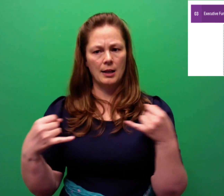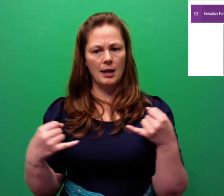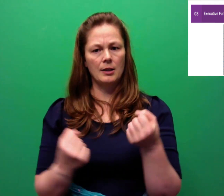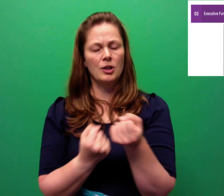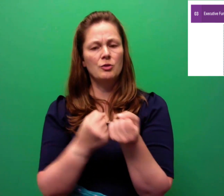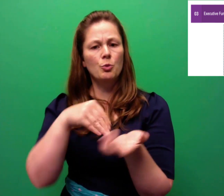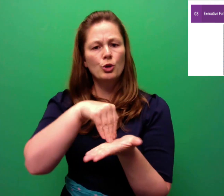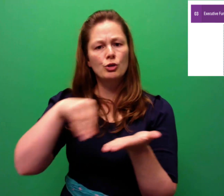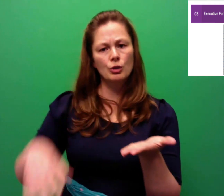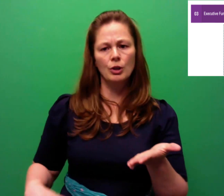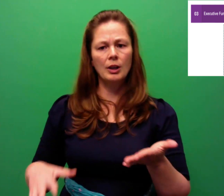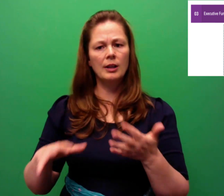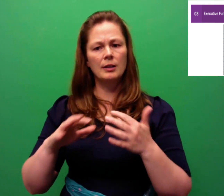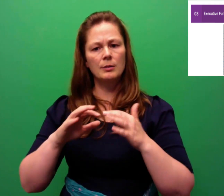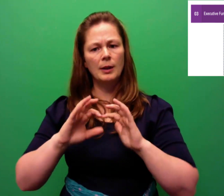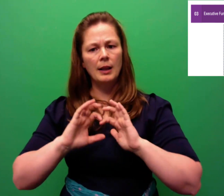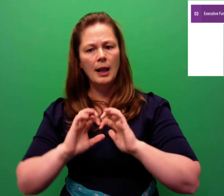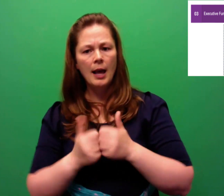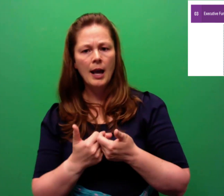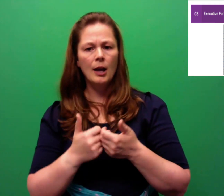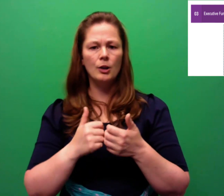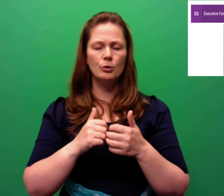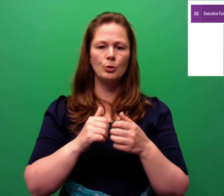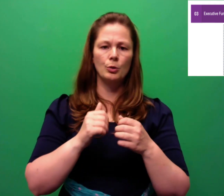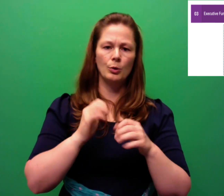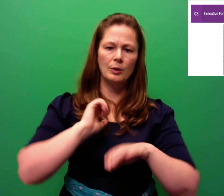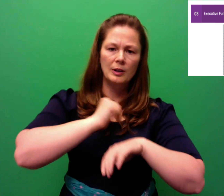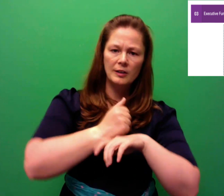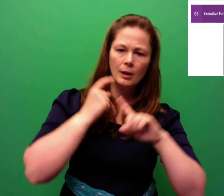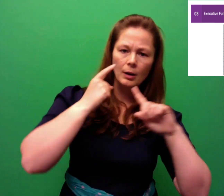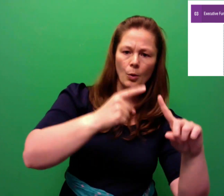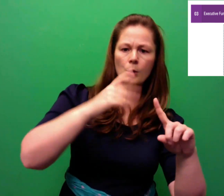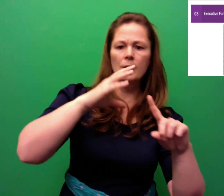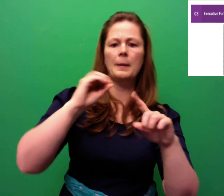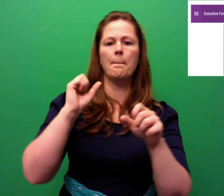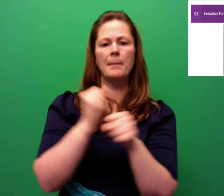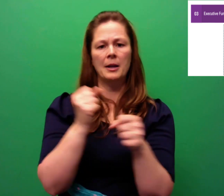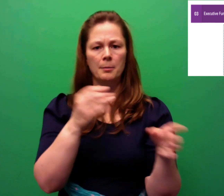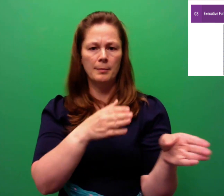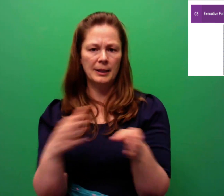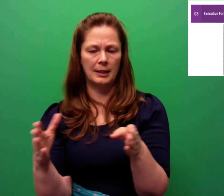The executive functions guidelines supports students in making plans to